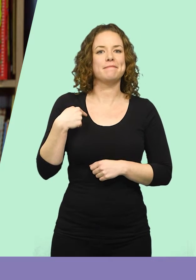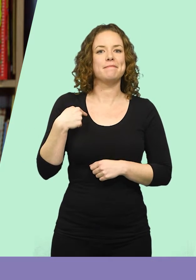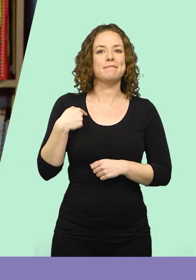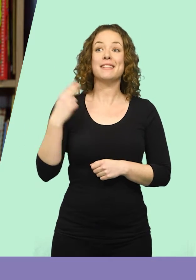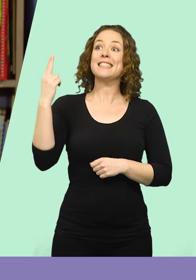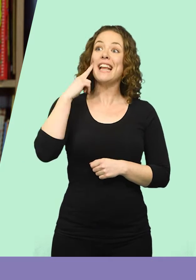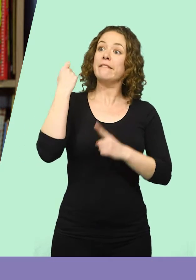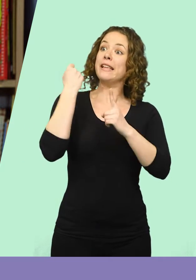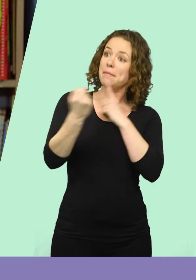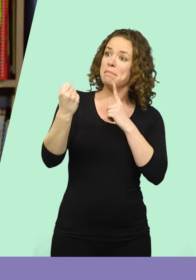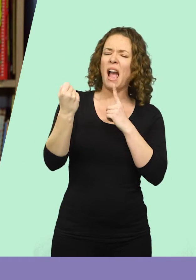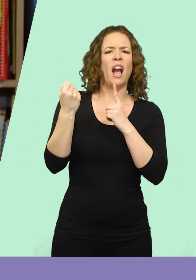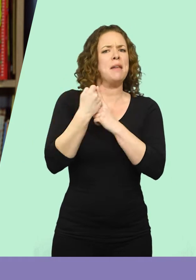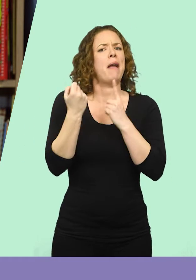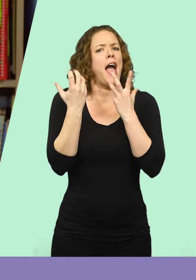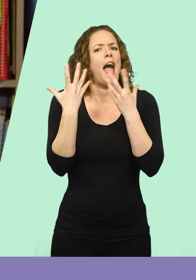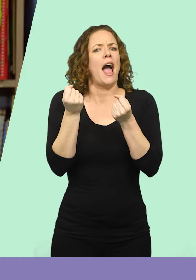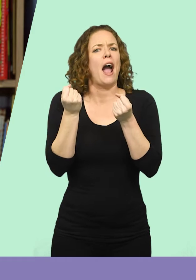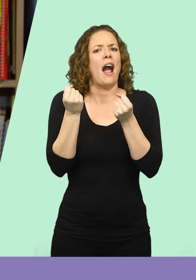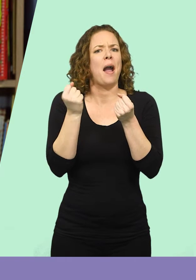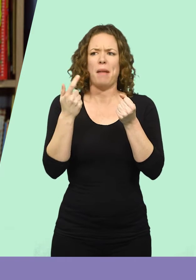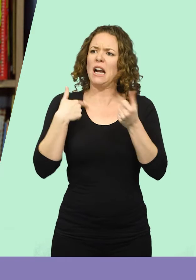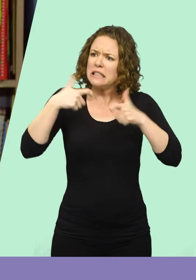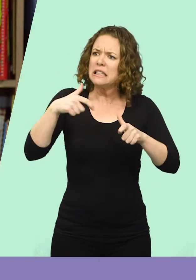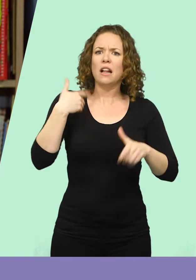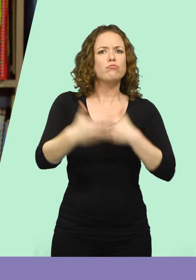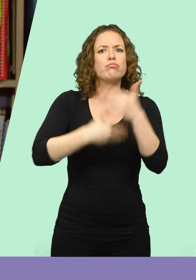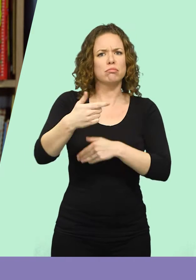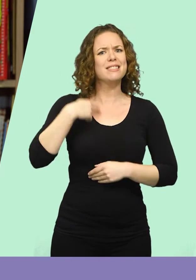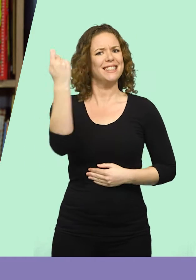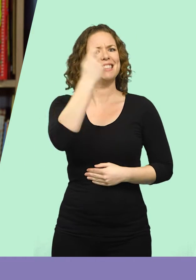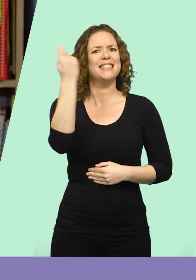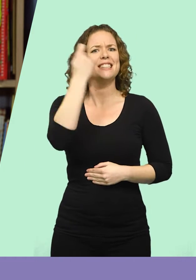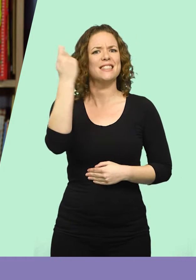In terms of impact it's... it's had an impact but I've